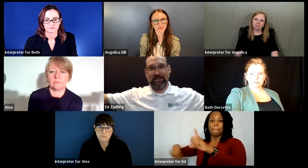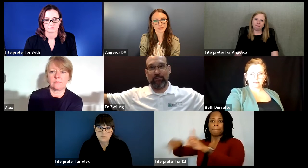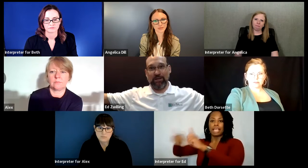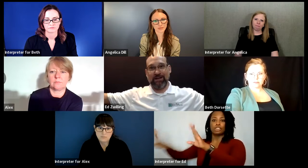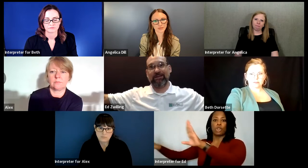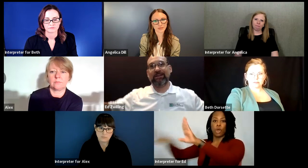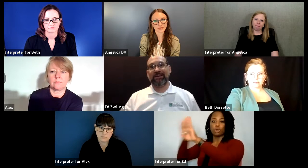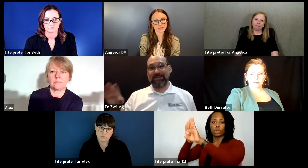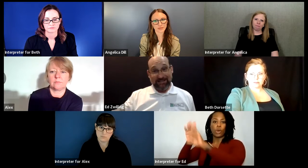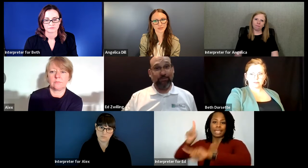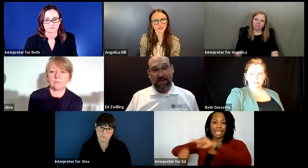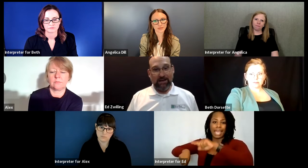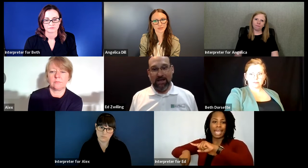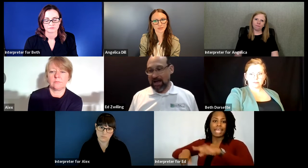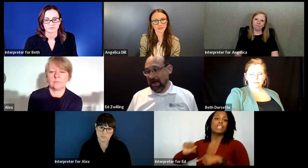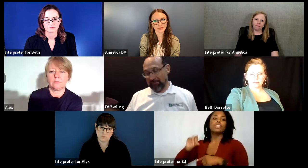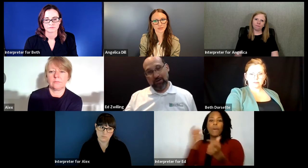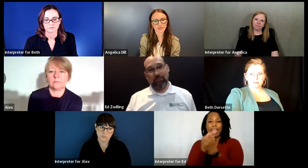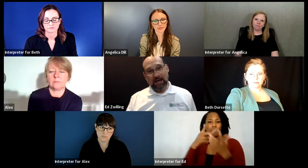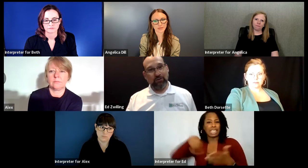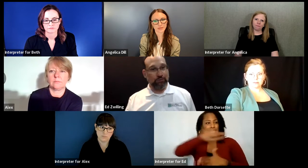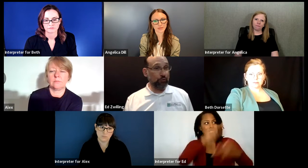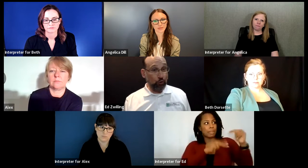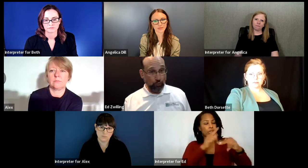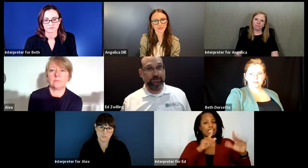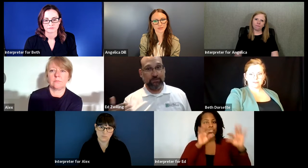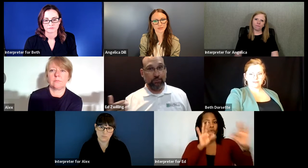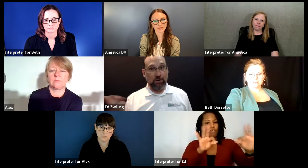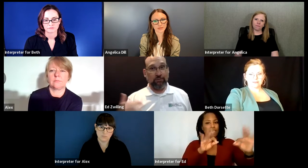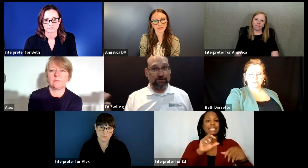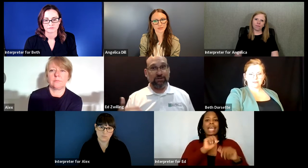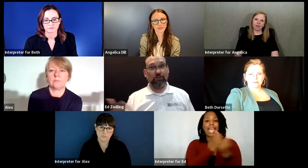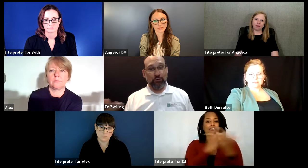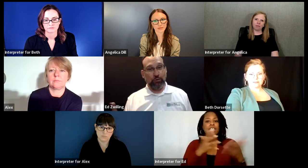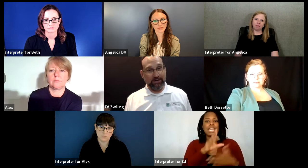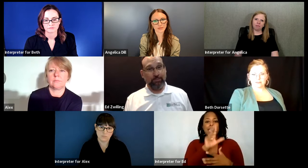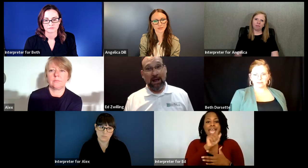ADA compliant but I have to close the door so whoever installed the door it need to be